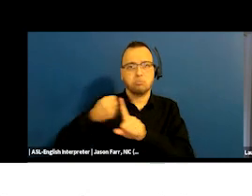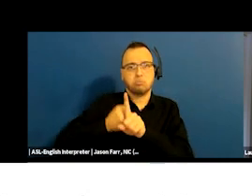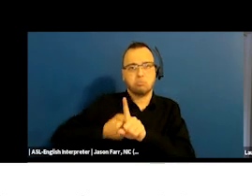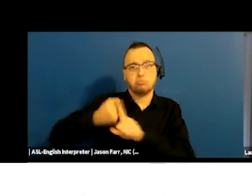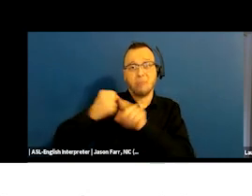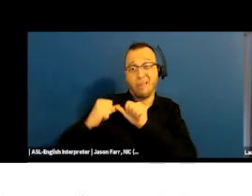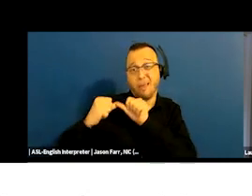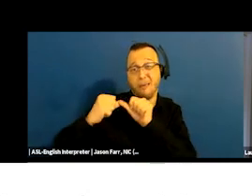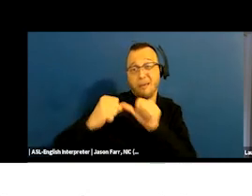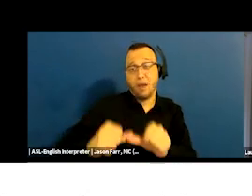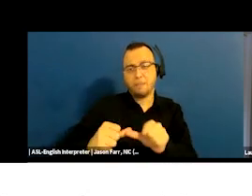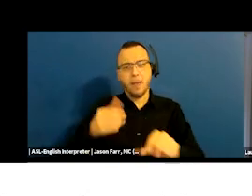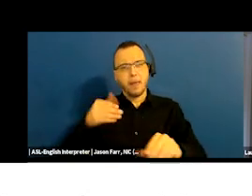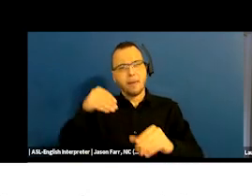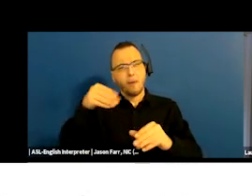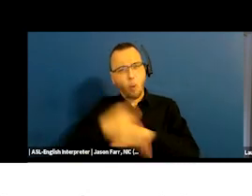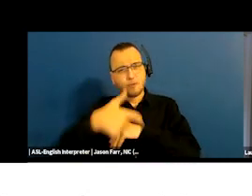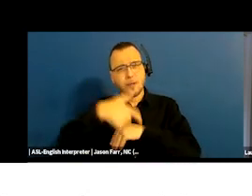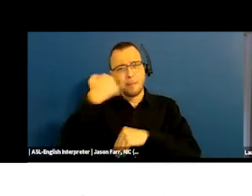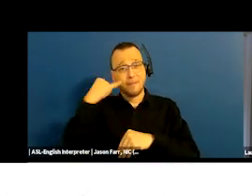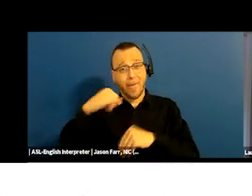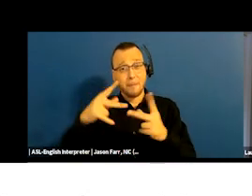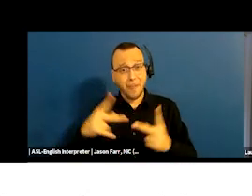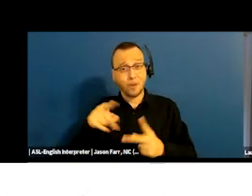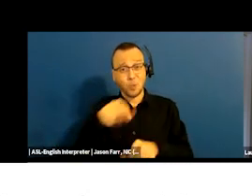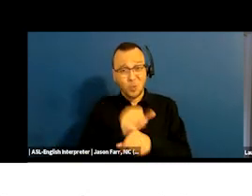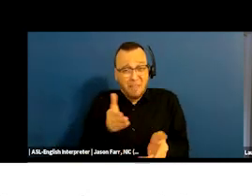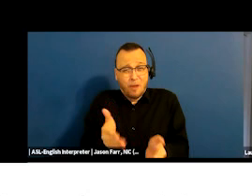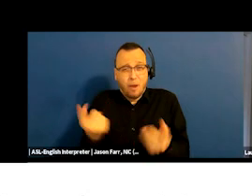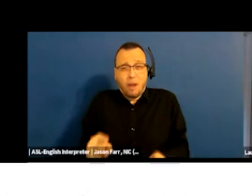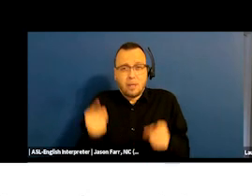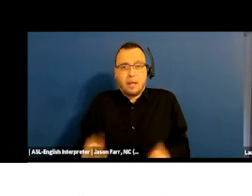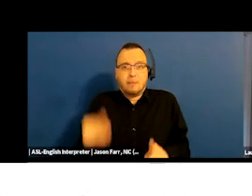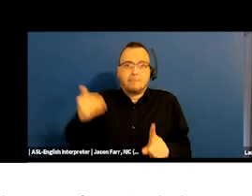and that takes a toll on our body if we don't help our bodies to come down